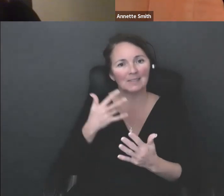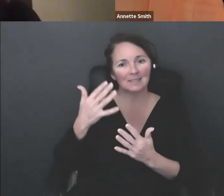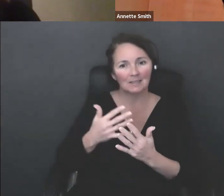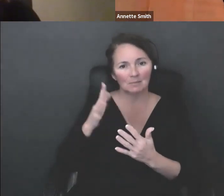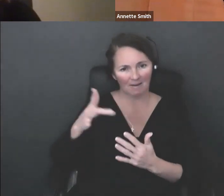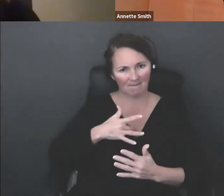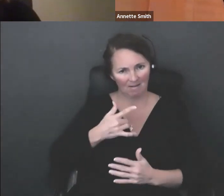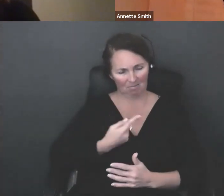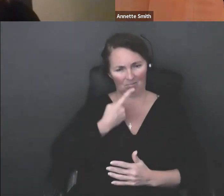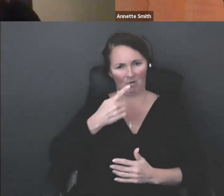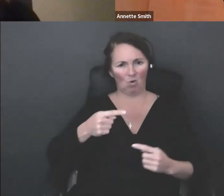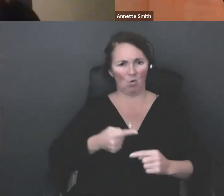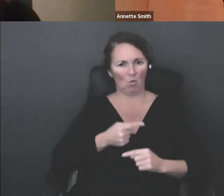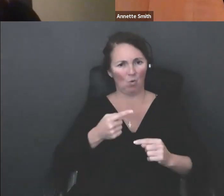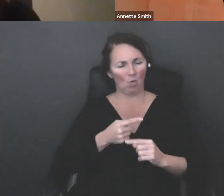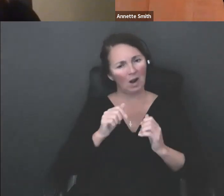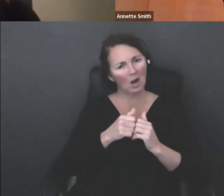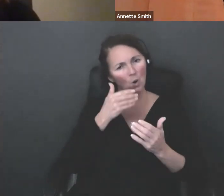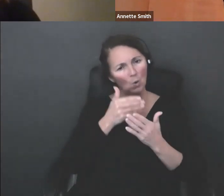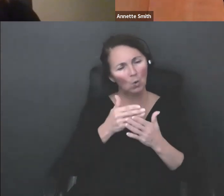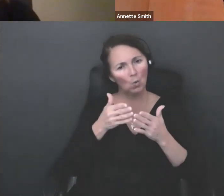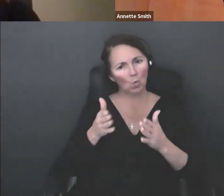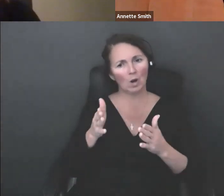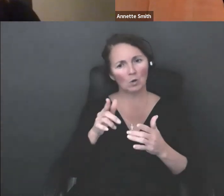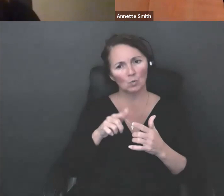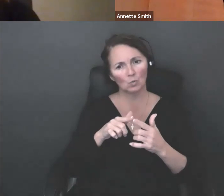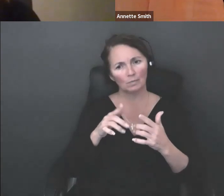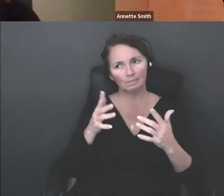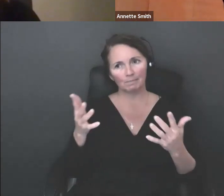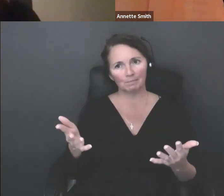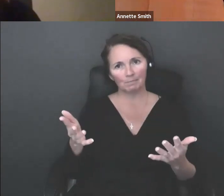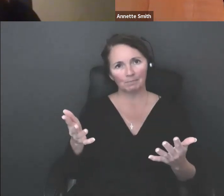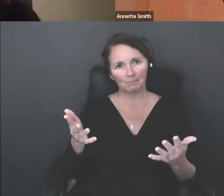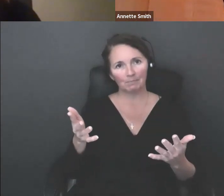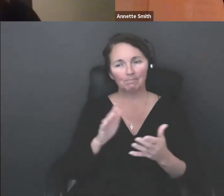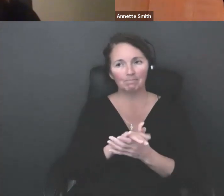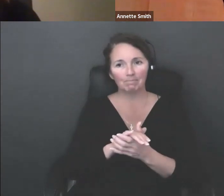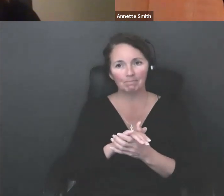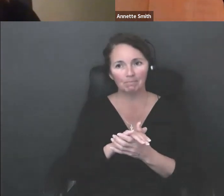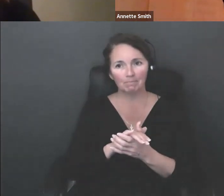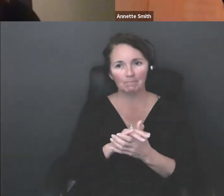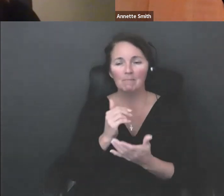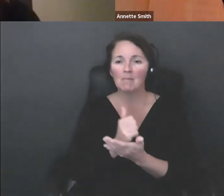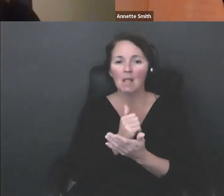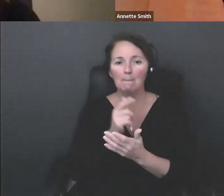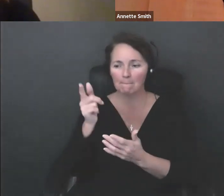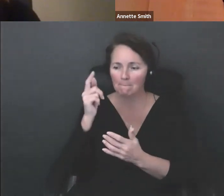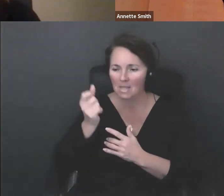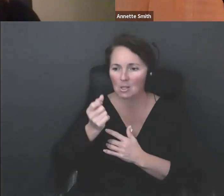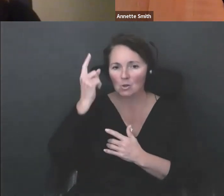either they are big or small, and like sometimes I mean, they -- their feelings can get hurt.